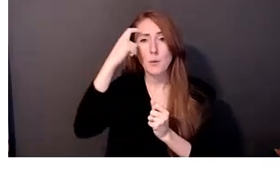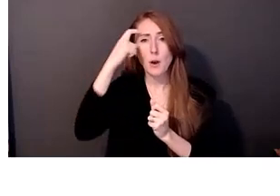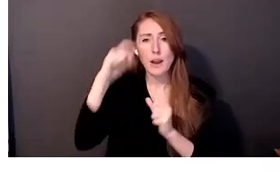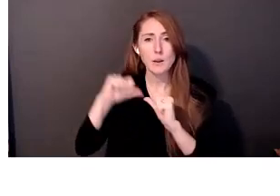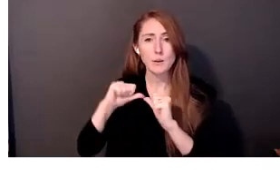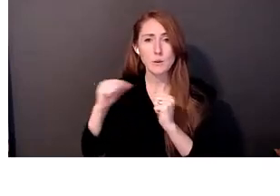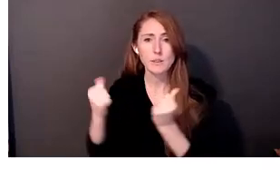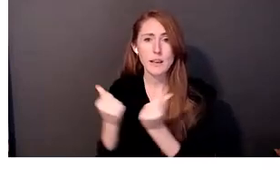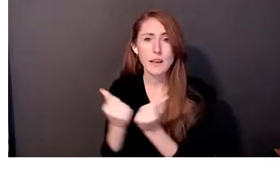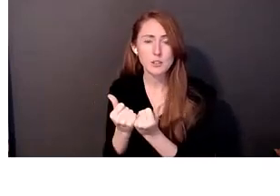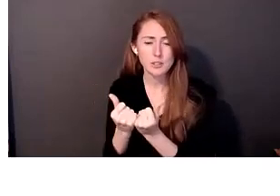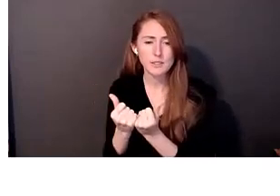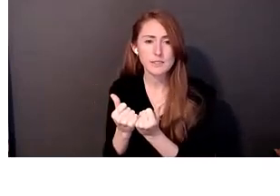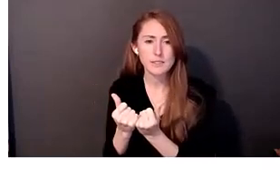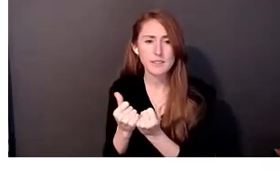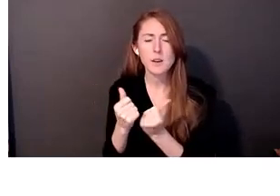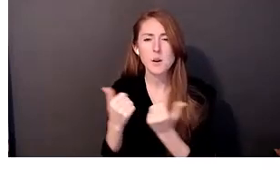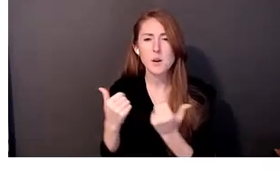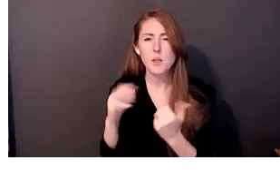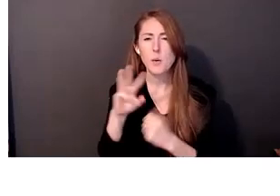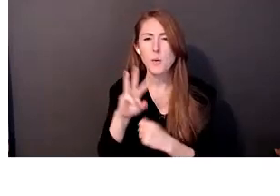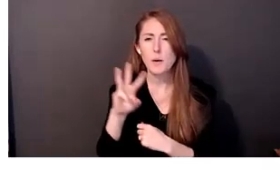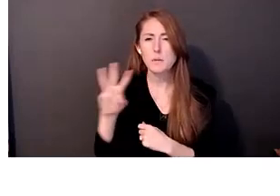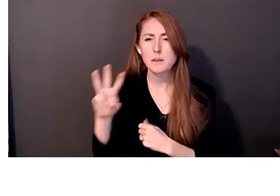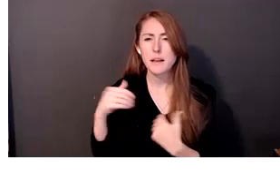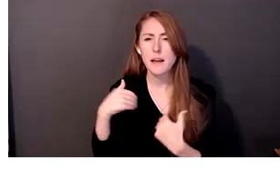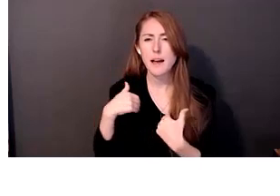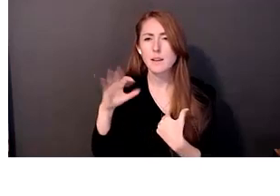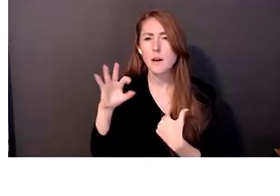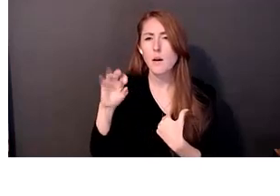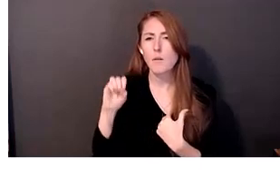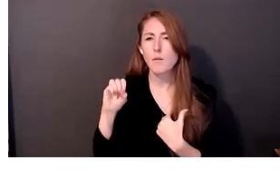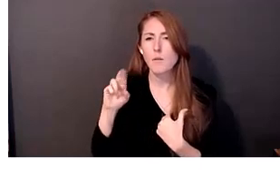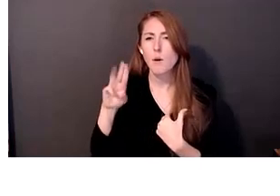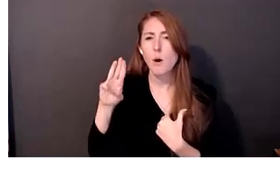And they can also find all brain injury associations across Canada.